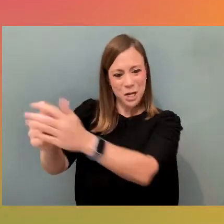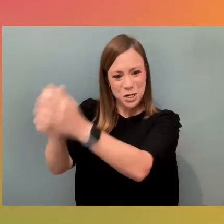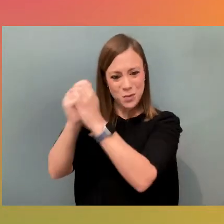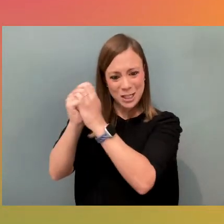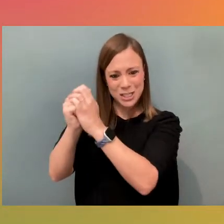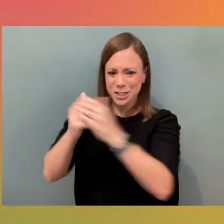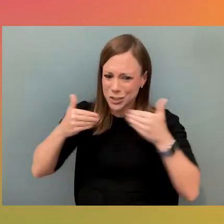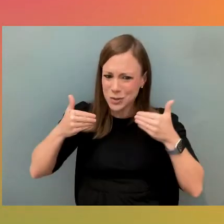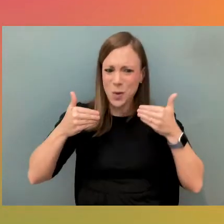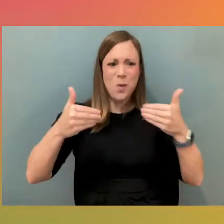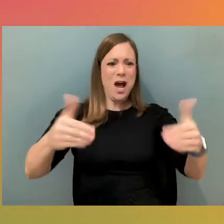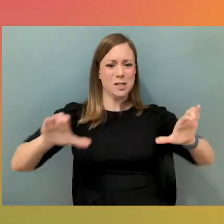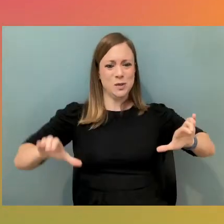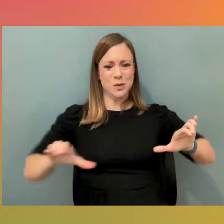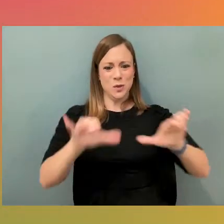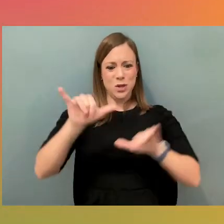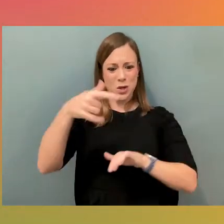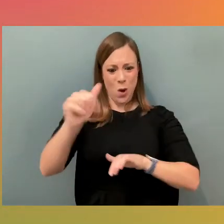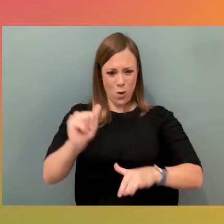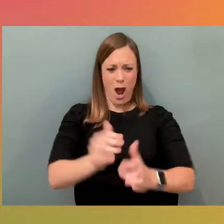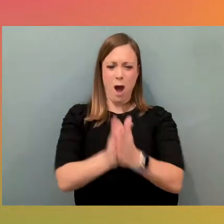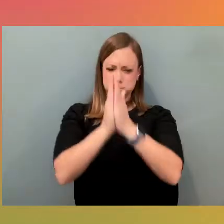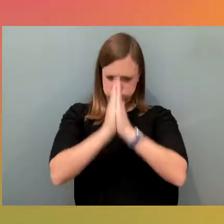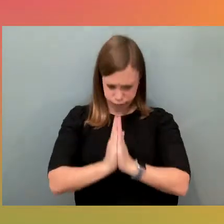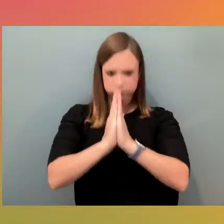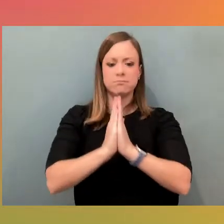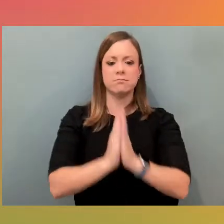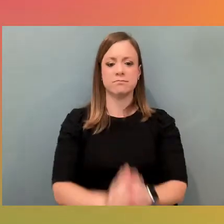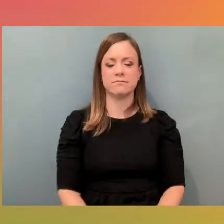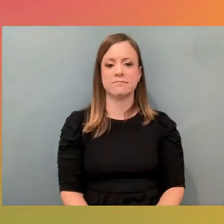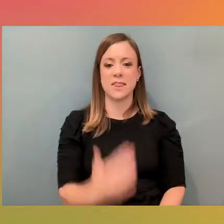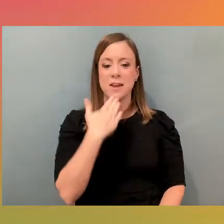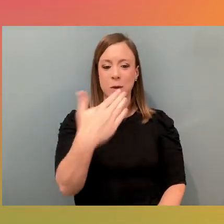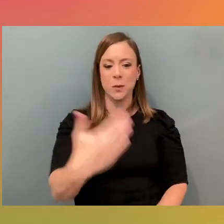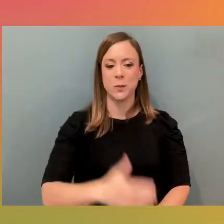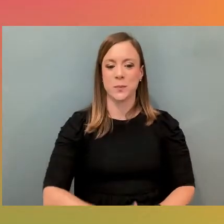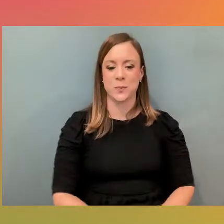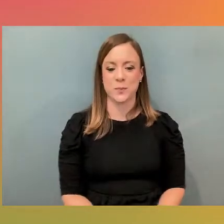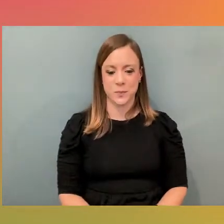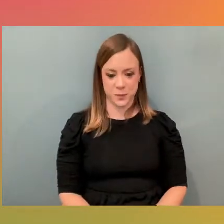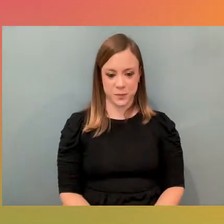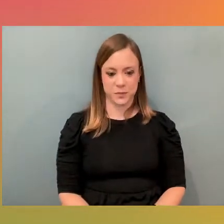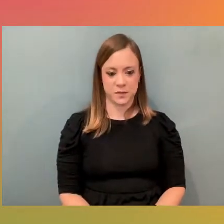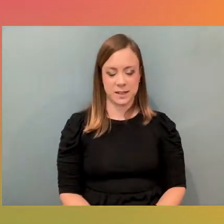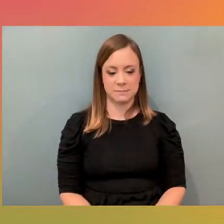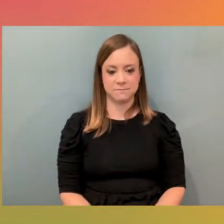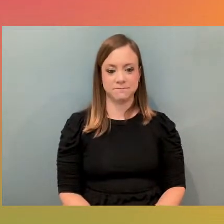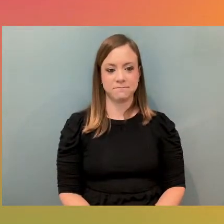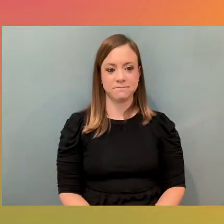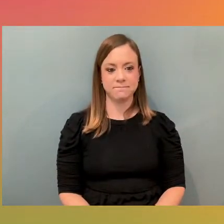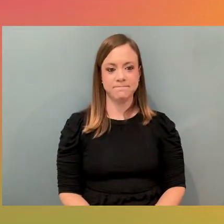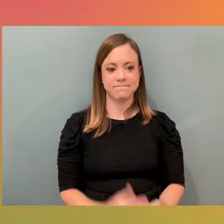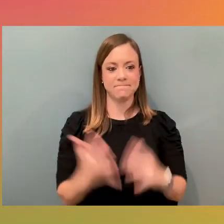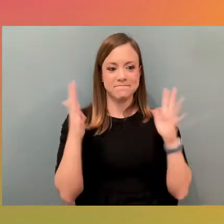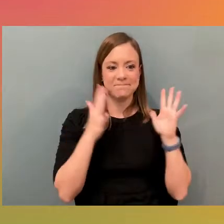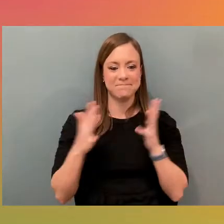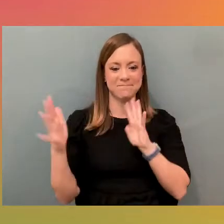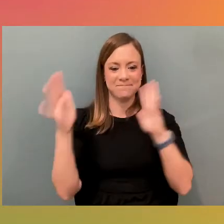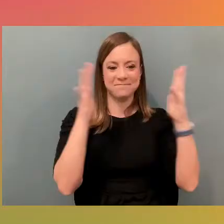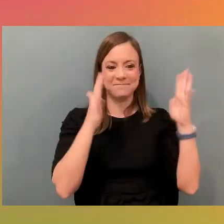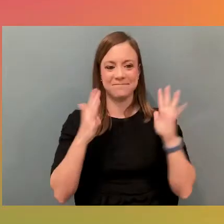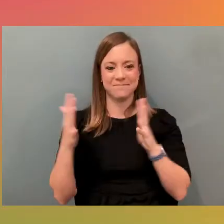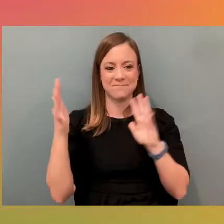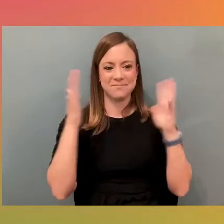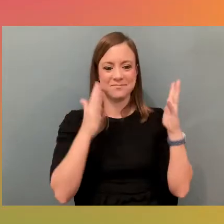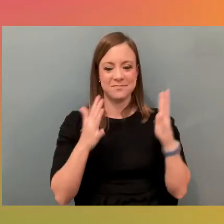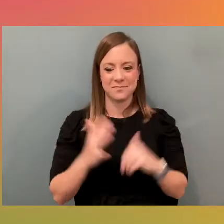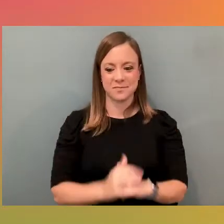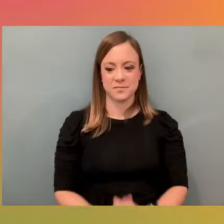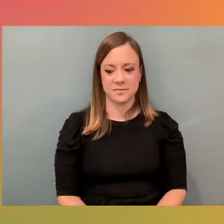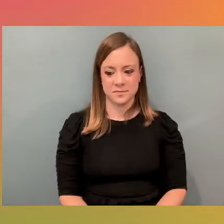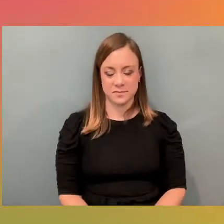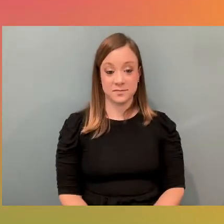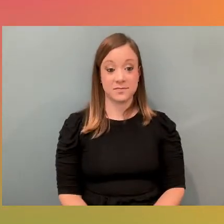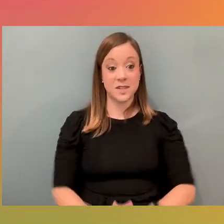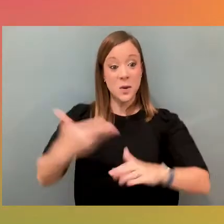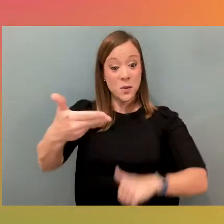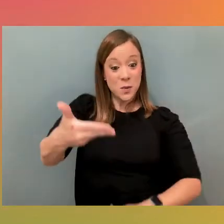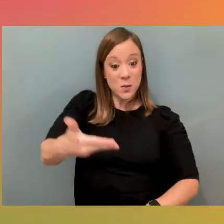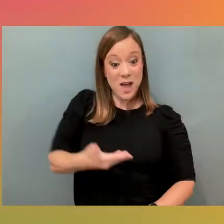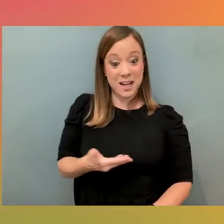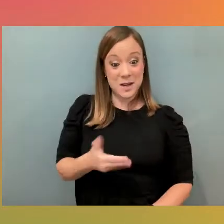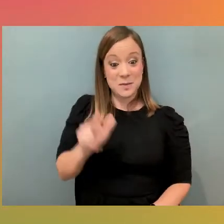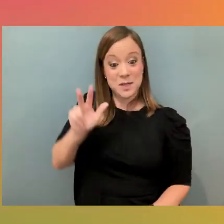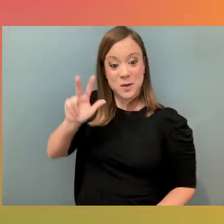ALL OVER THE WORLD.